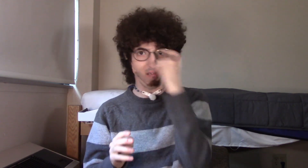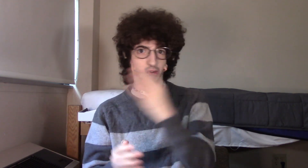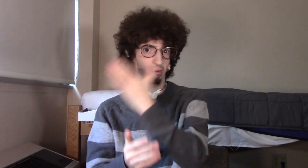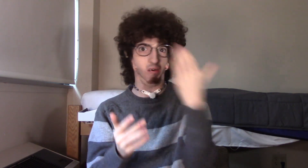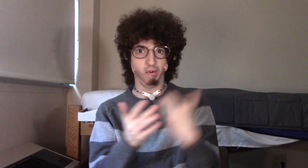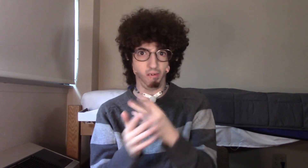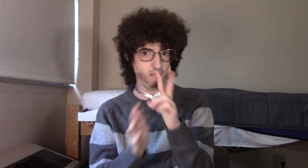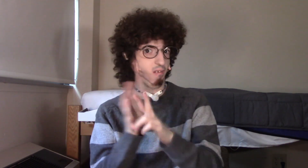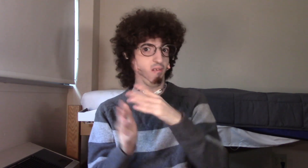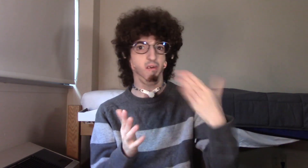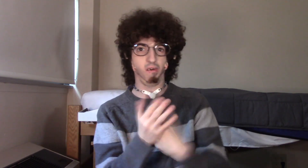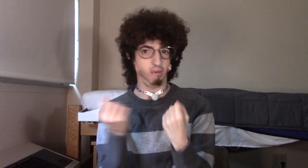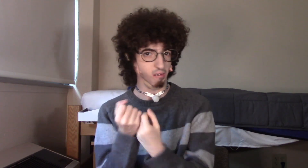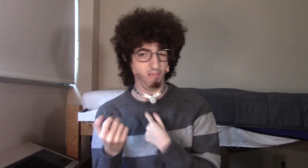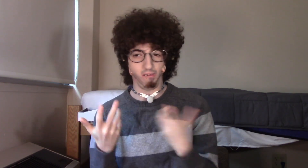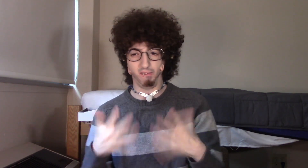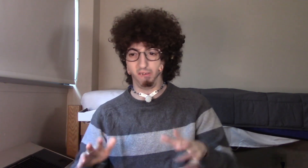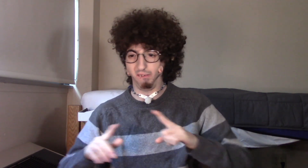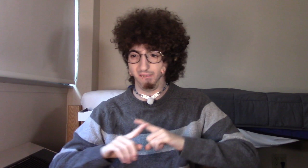because of all the videos, all the advocacy I've done